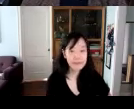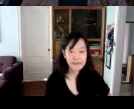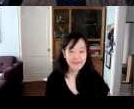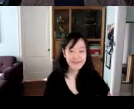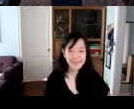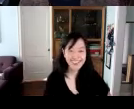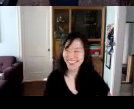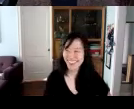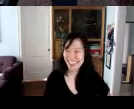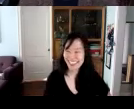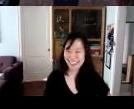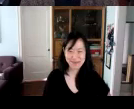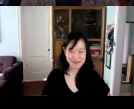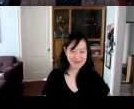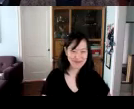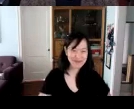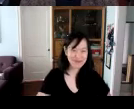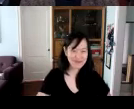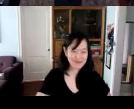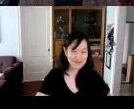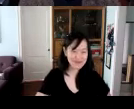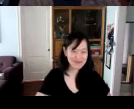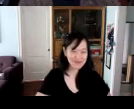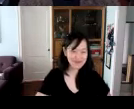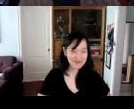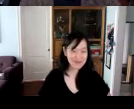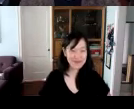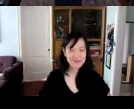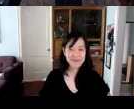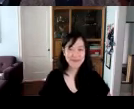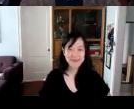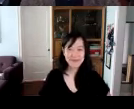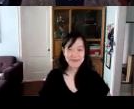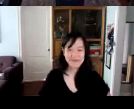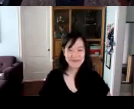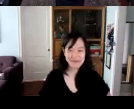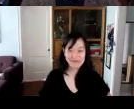Thanks Masami. This is now Sam again. So you may be wondering, “where can I find all this